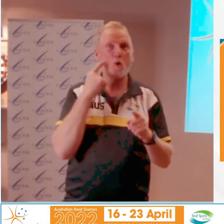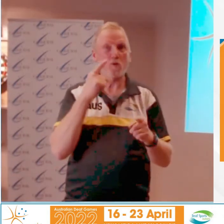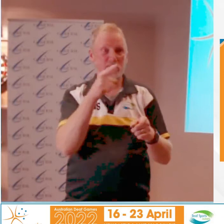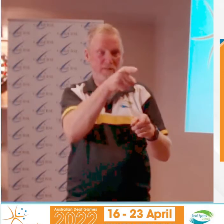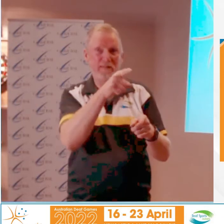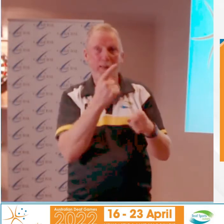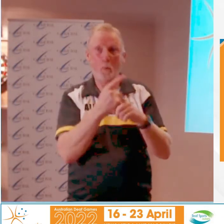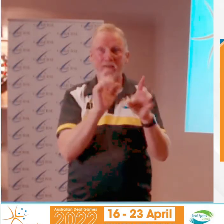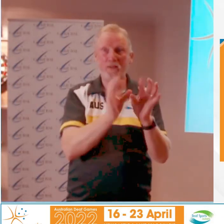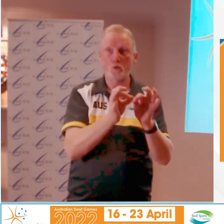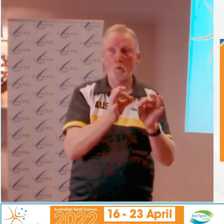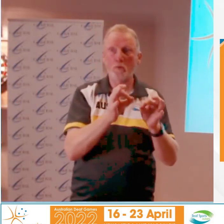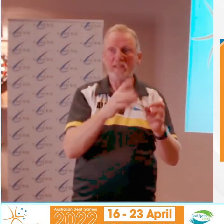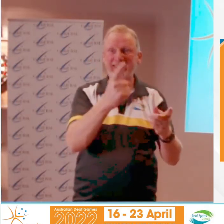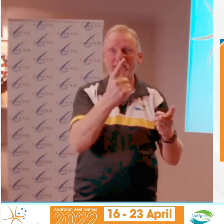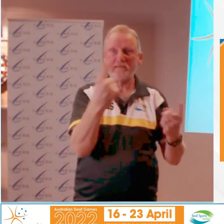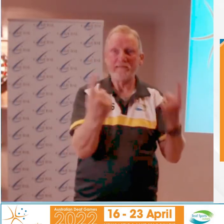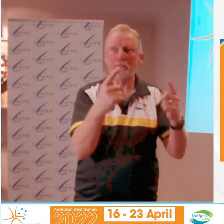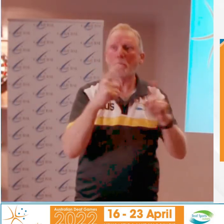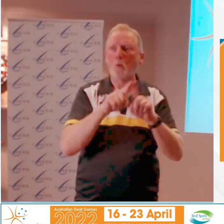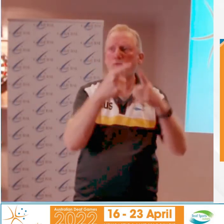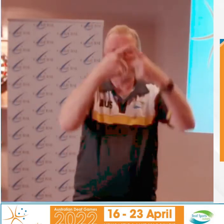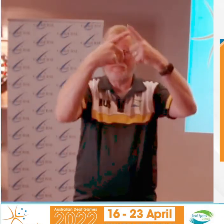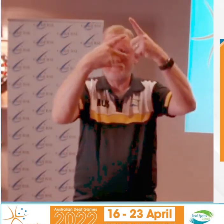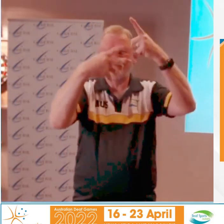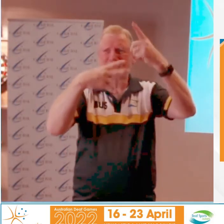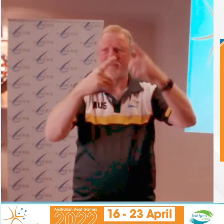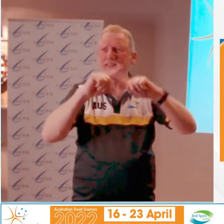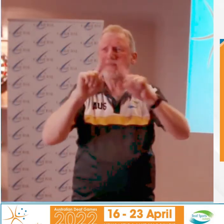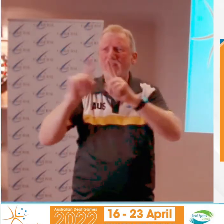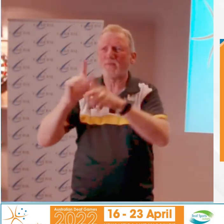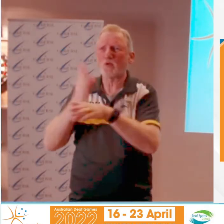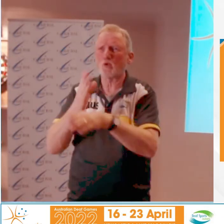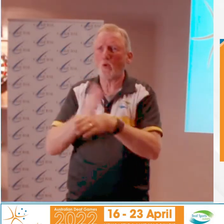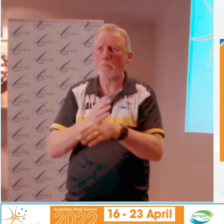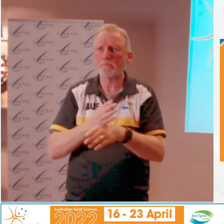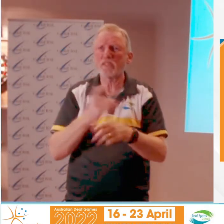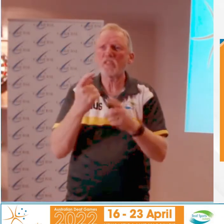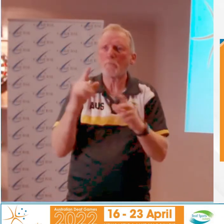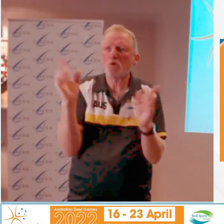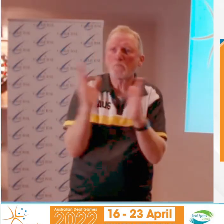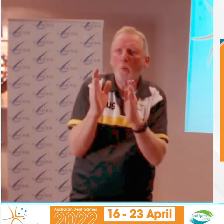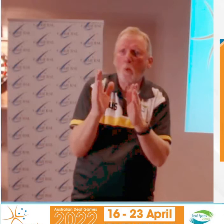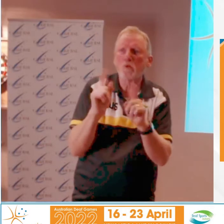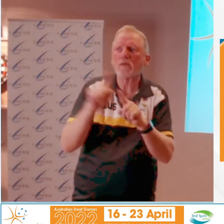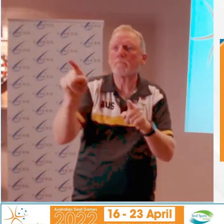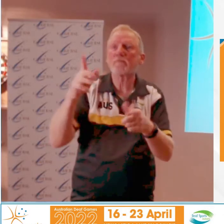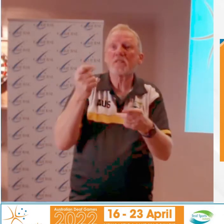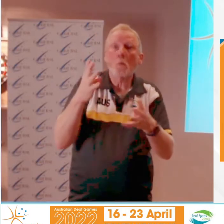um yes so if you have we also want to add to that there's a lot of different jobs that need to be